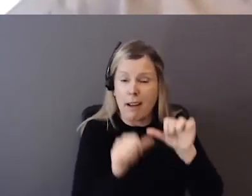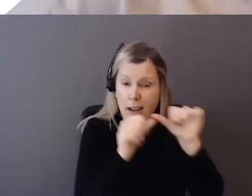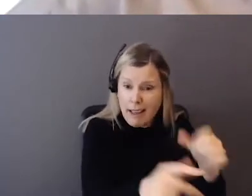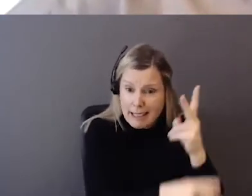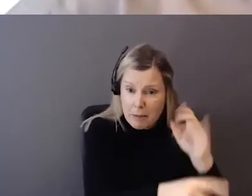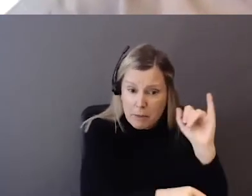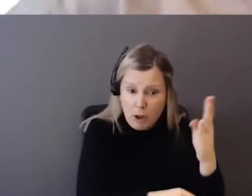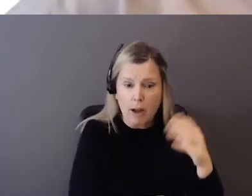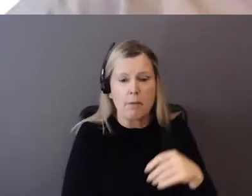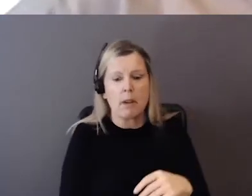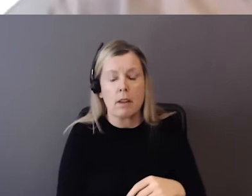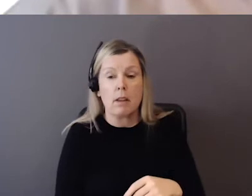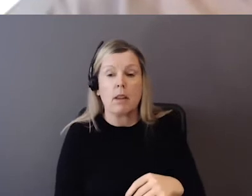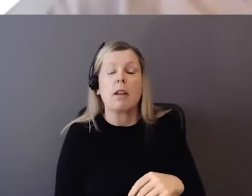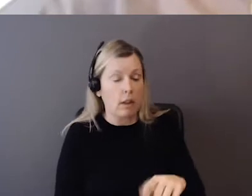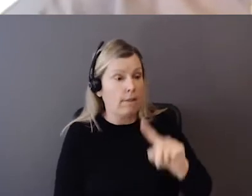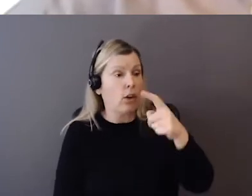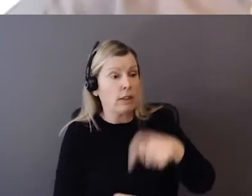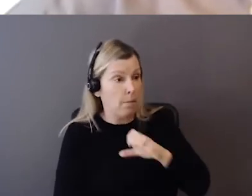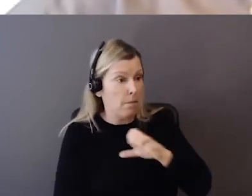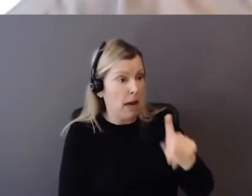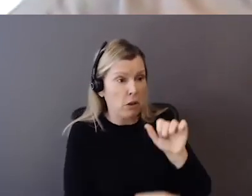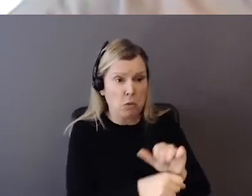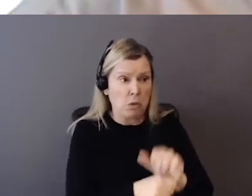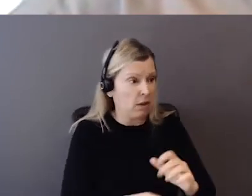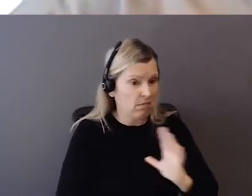So, I think the first time I went back to work, I thought it was great because I was more worried